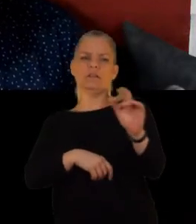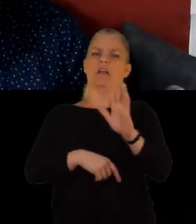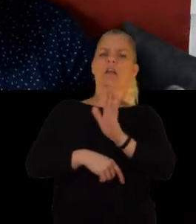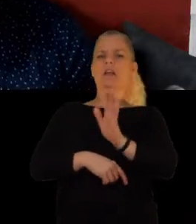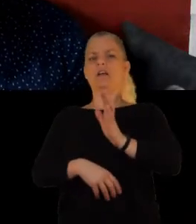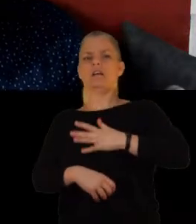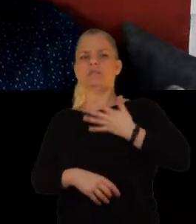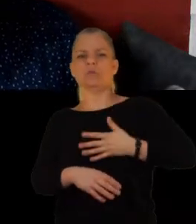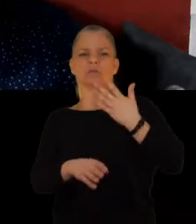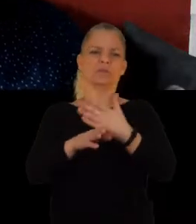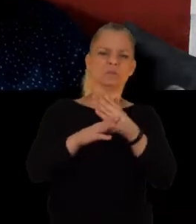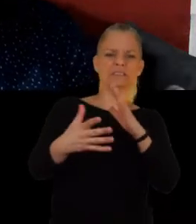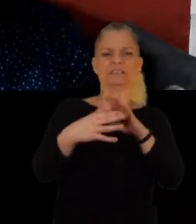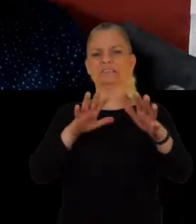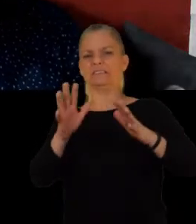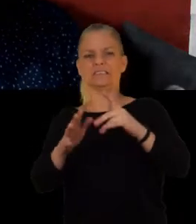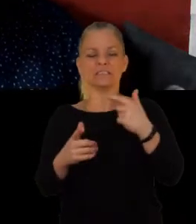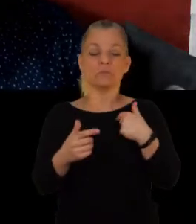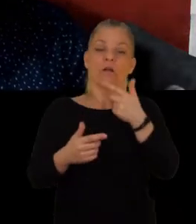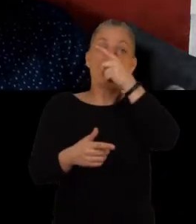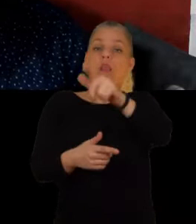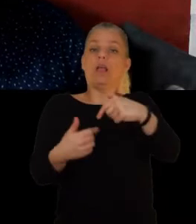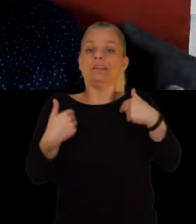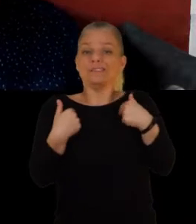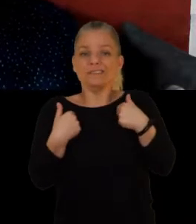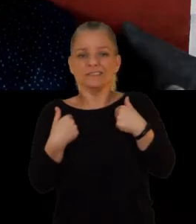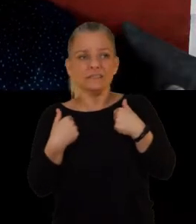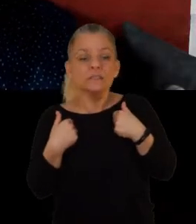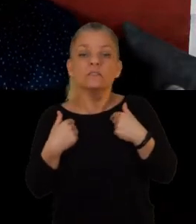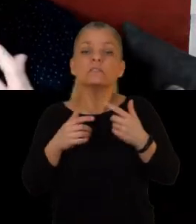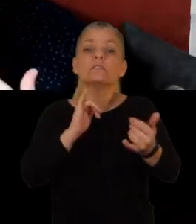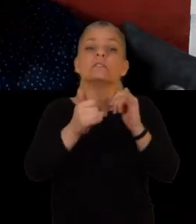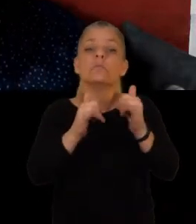are cynical or don't want to work with you and fortunately for us and it doesn't work in every